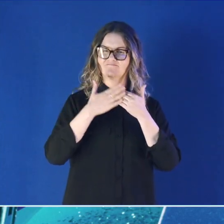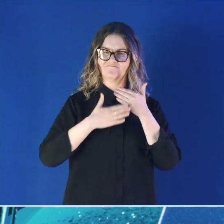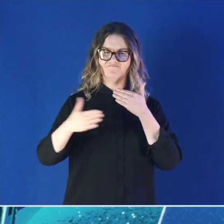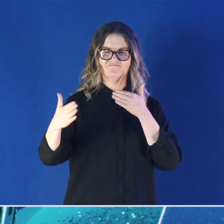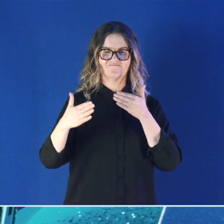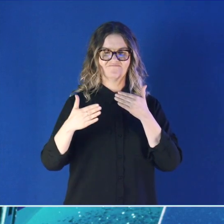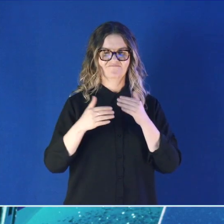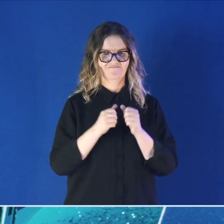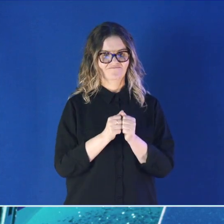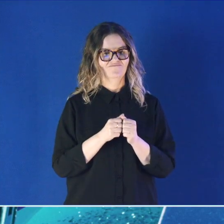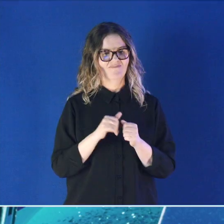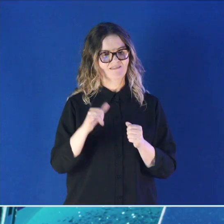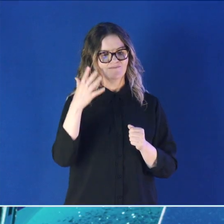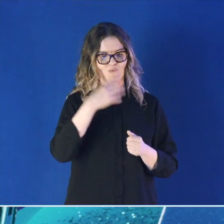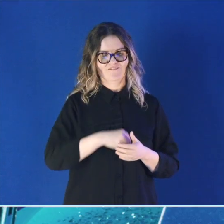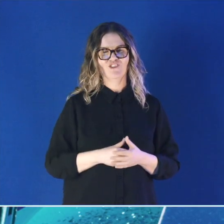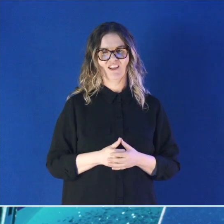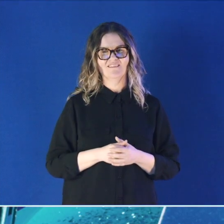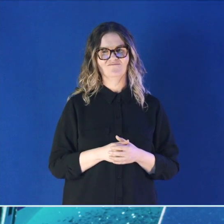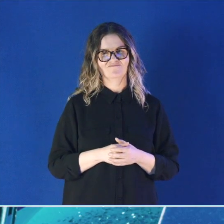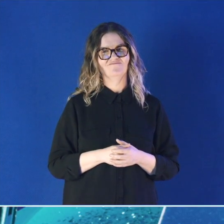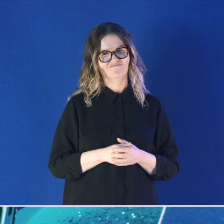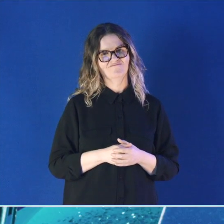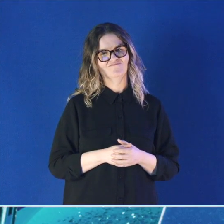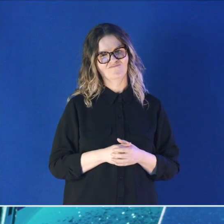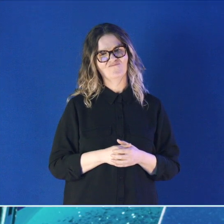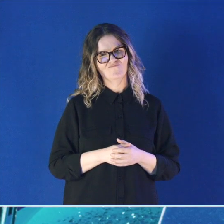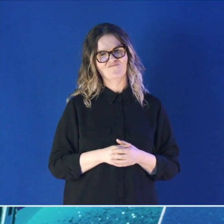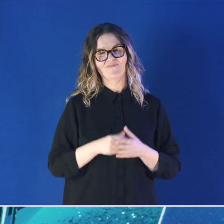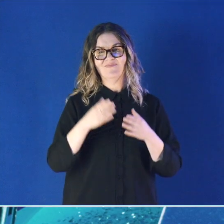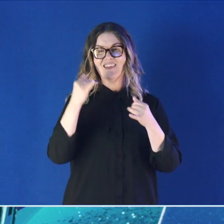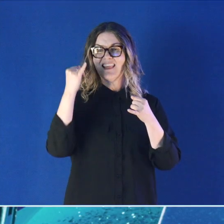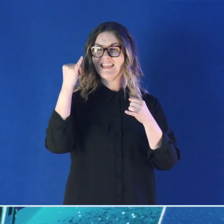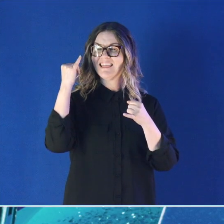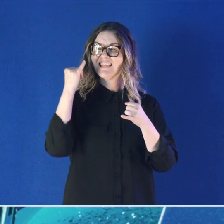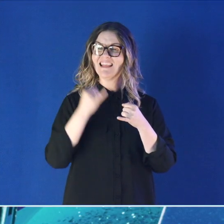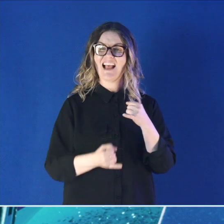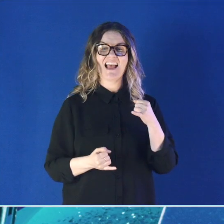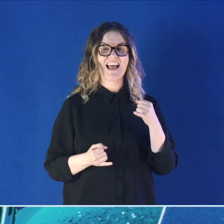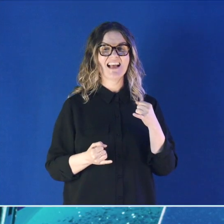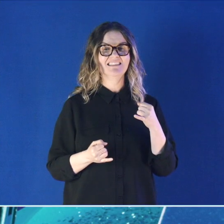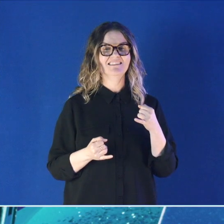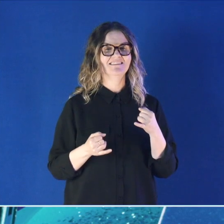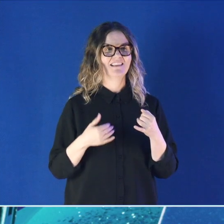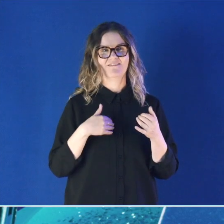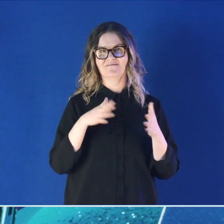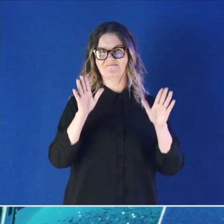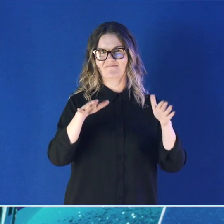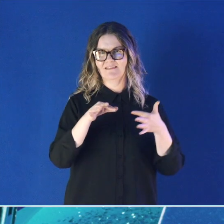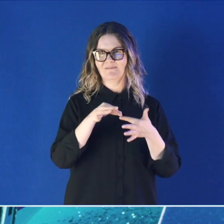Thank you. Yes. Last, but certainly not least, we have a special announcement from Peter. Peter, please.